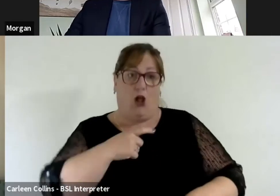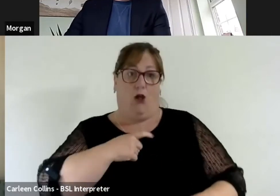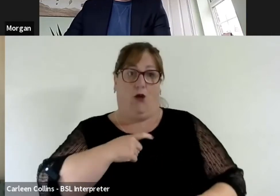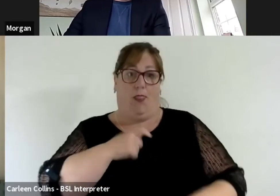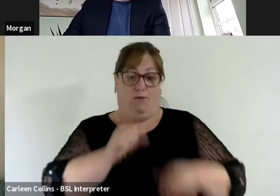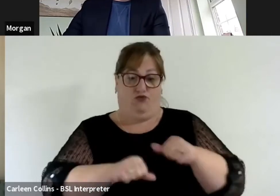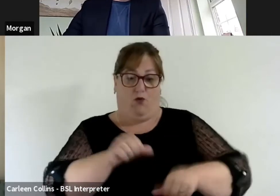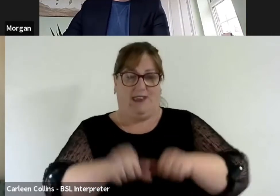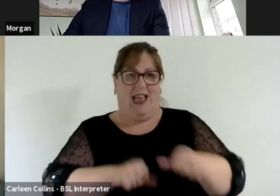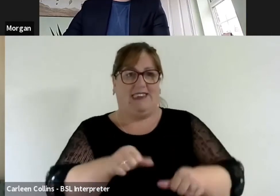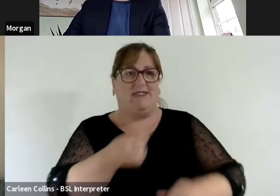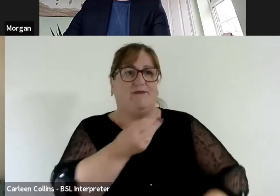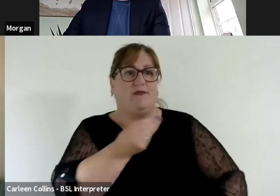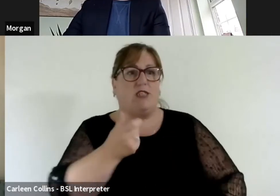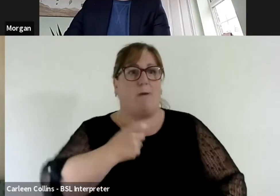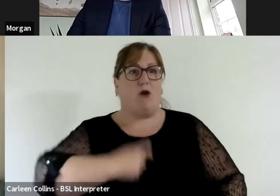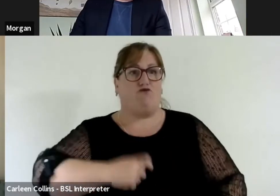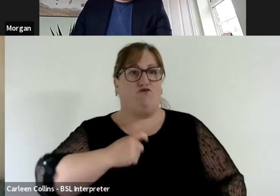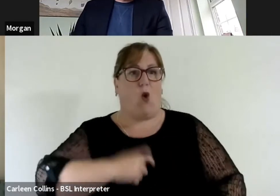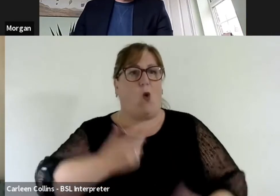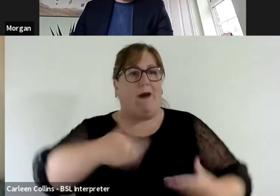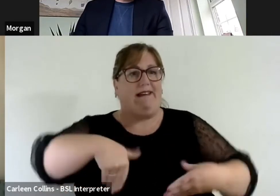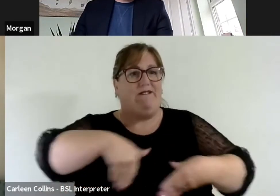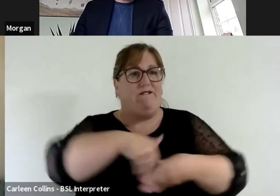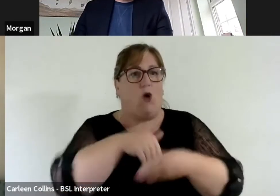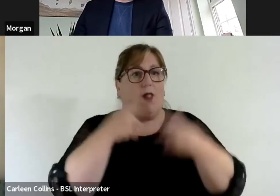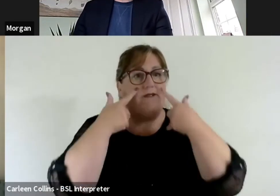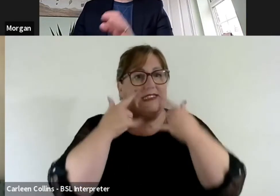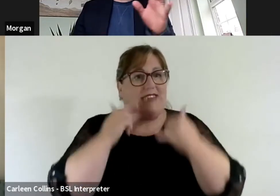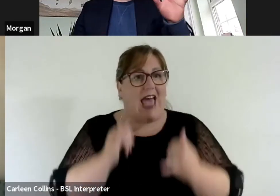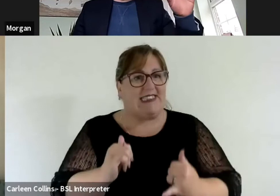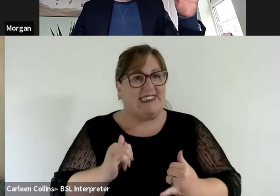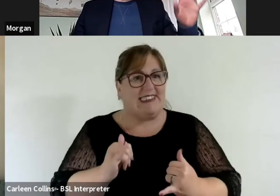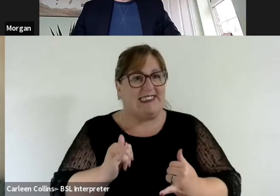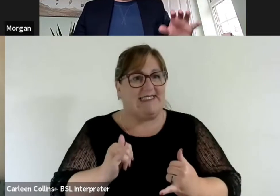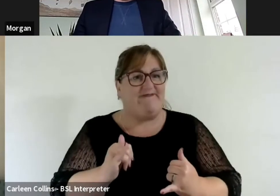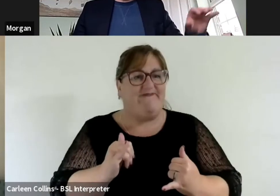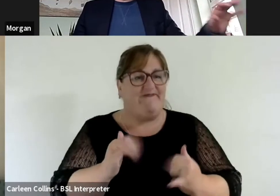You will be able to see all the range of different roles we have available.